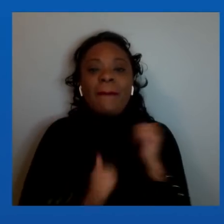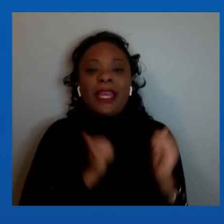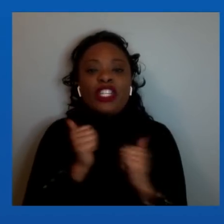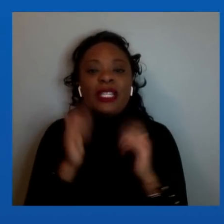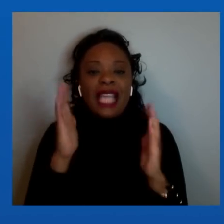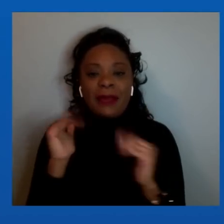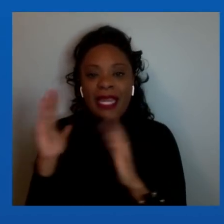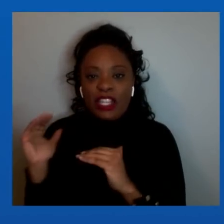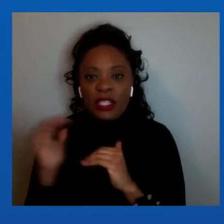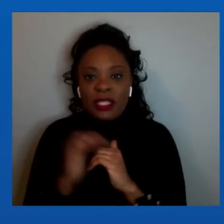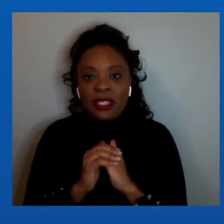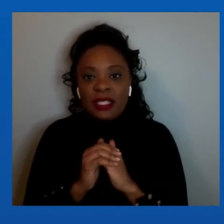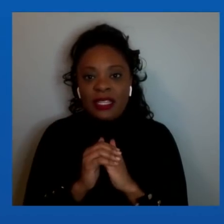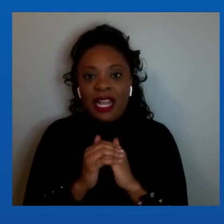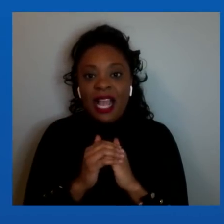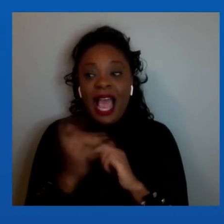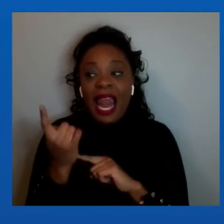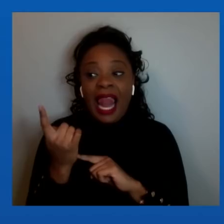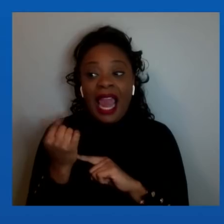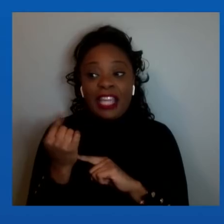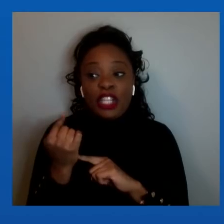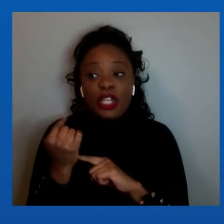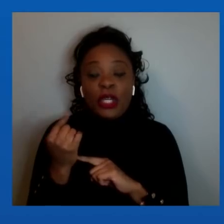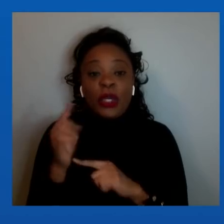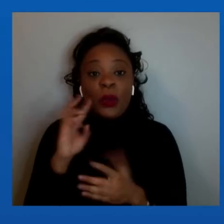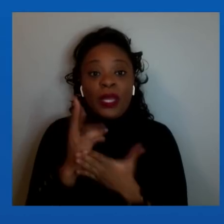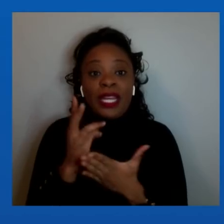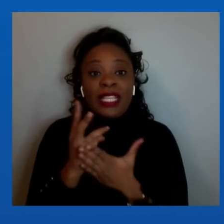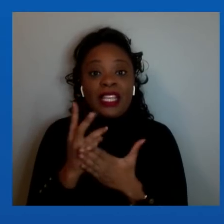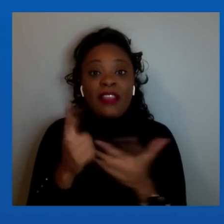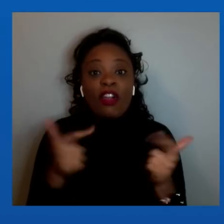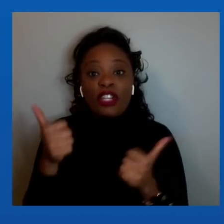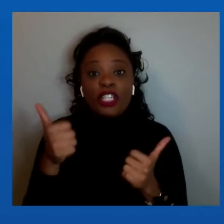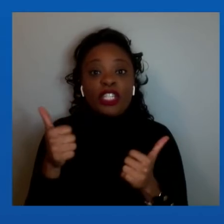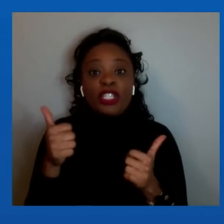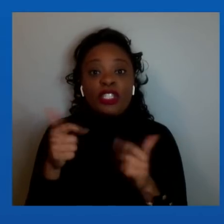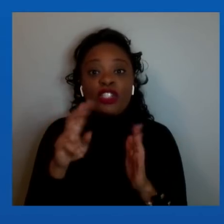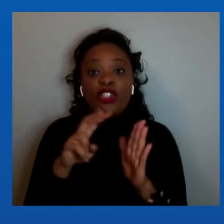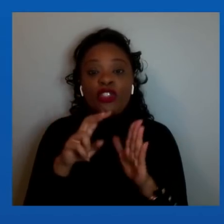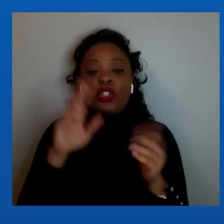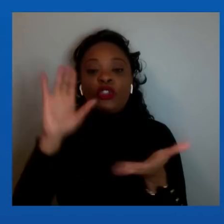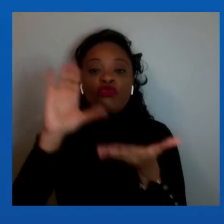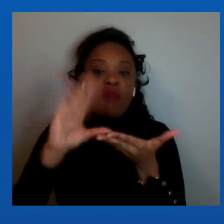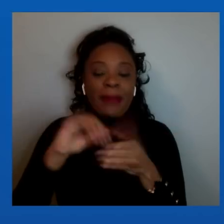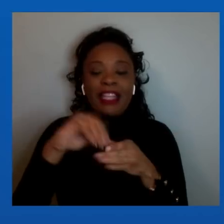The last year witnessed the largest drop in child poverty in American history